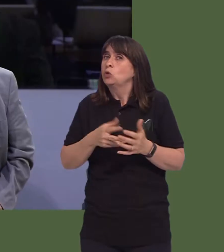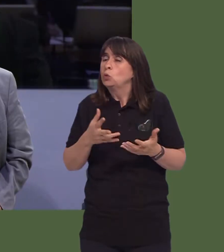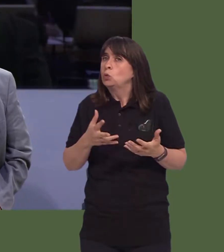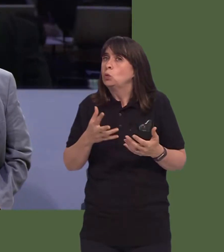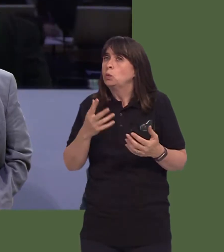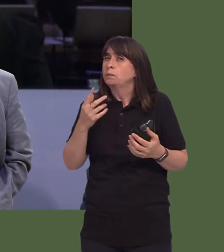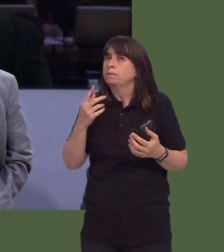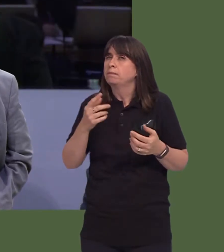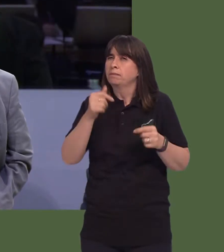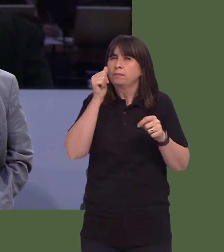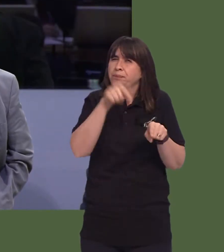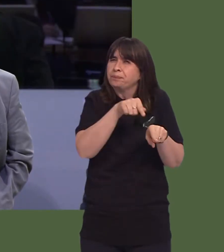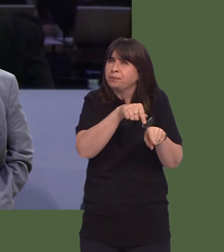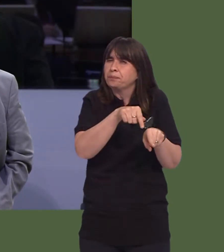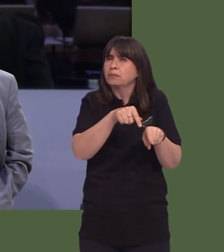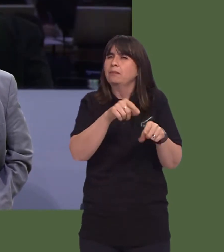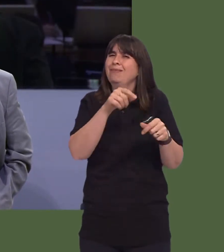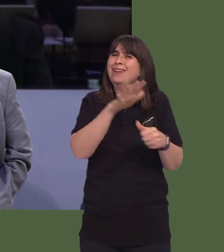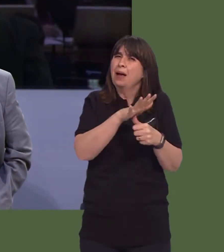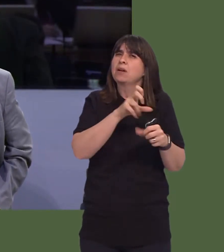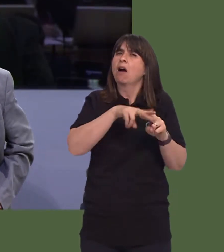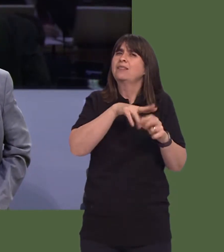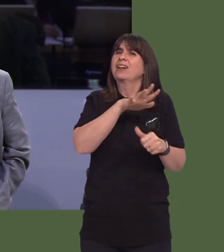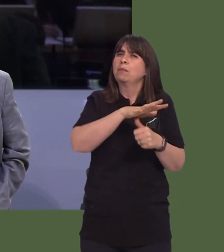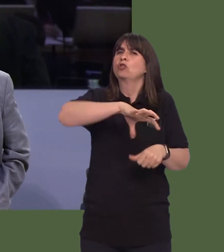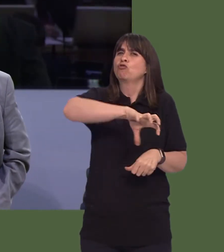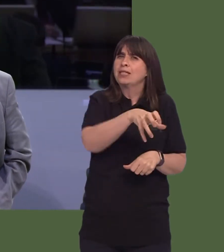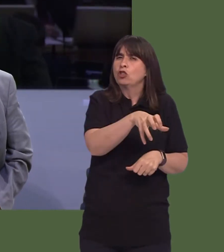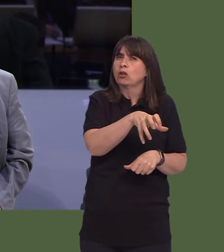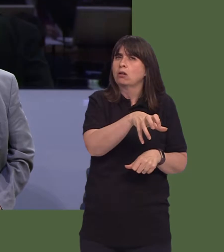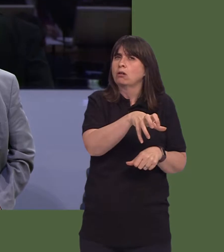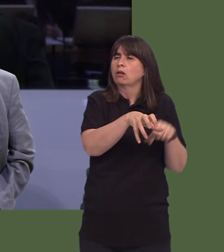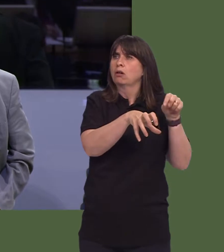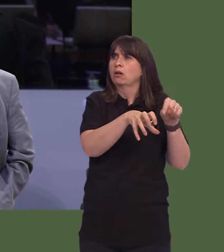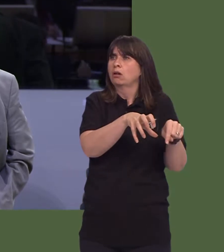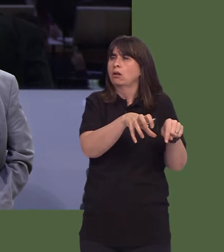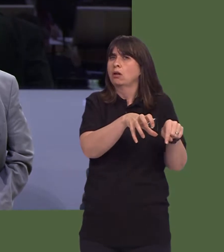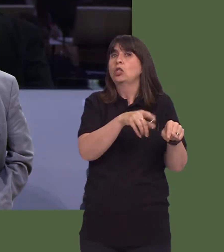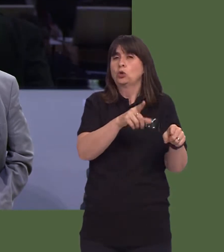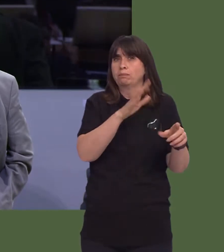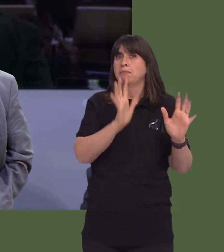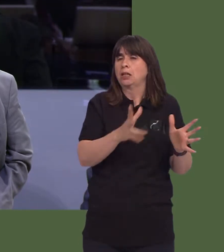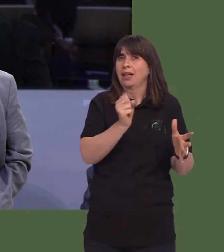from the Cardiff capital region must include a relief road for the M4.